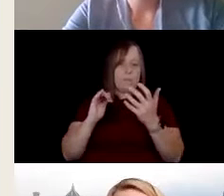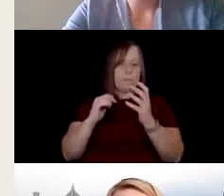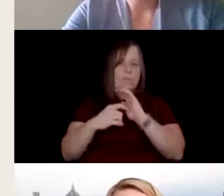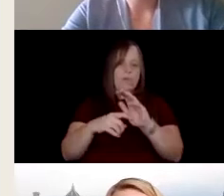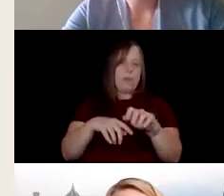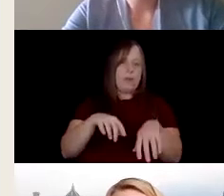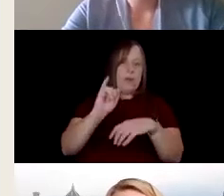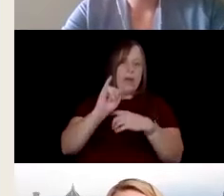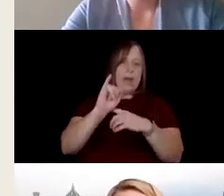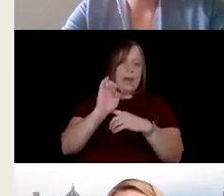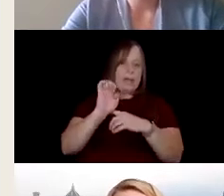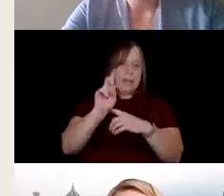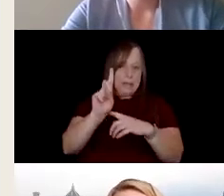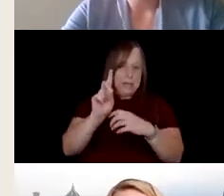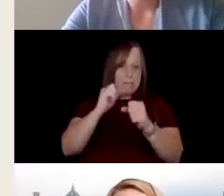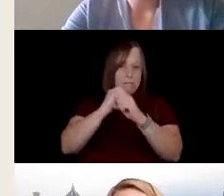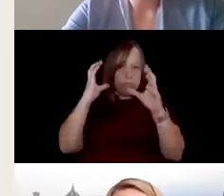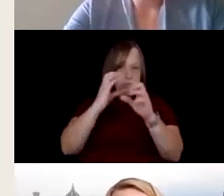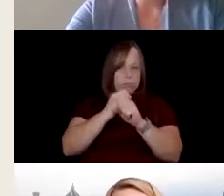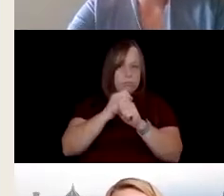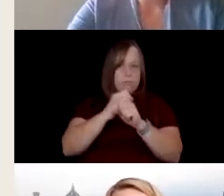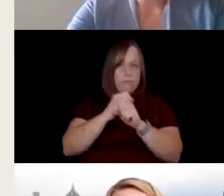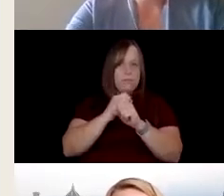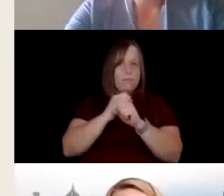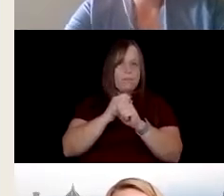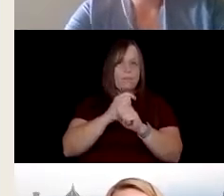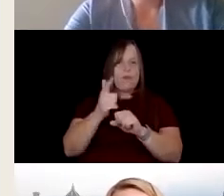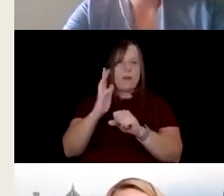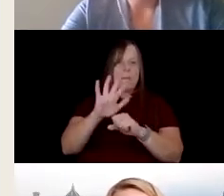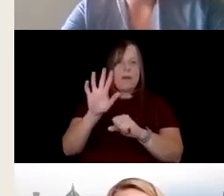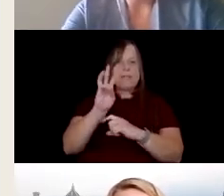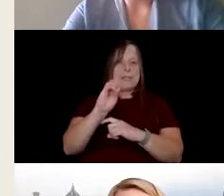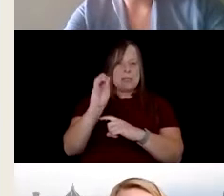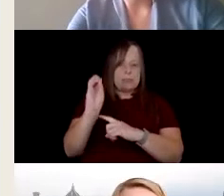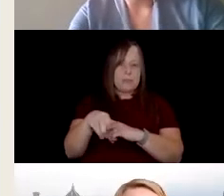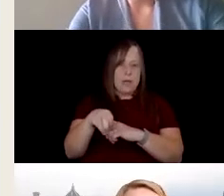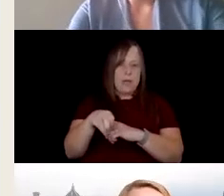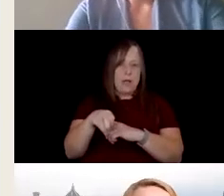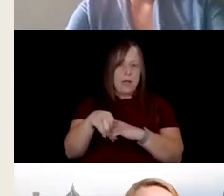or IEDs, and indirect fire account for about 60% of battle casualties.